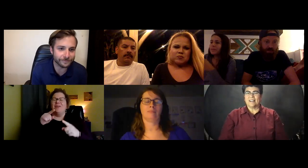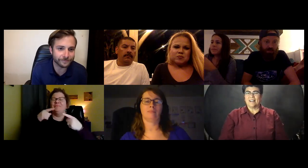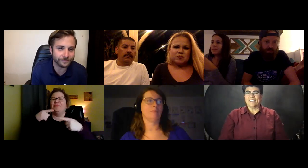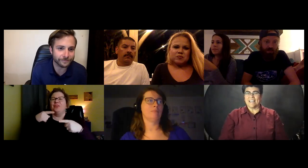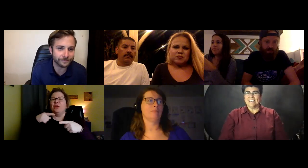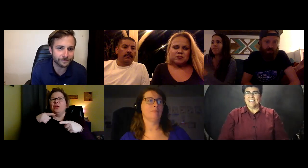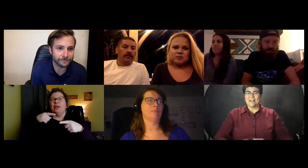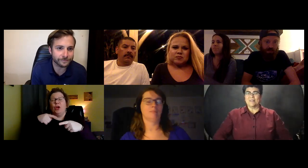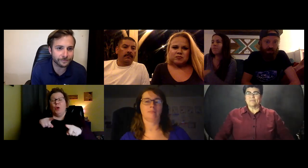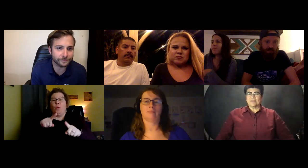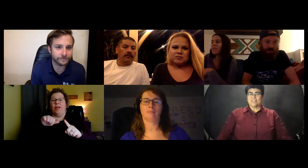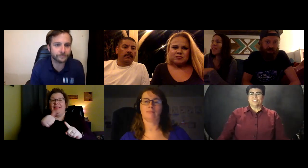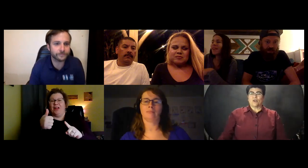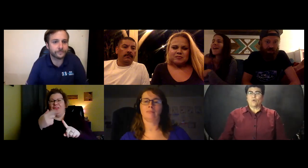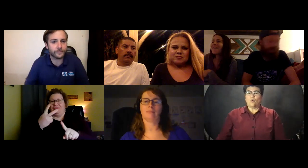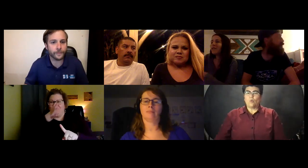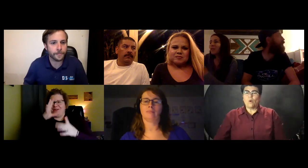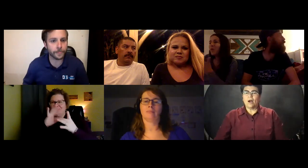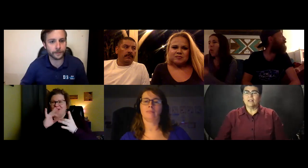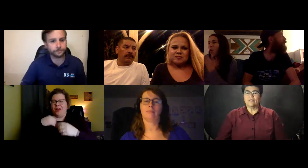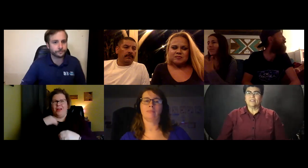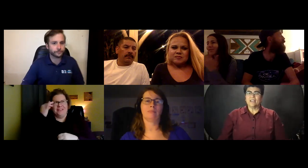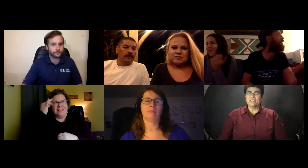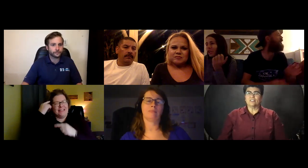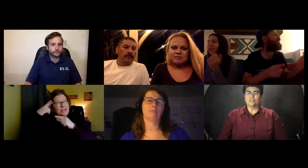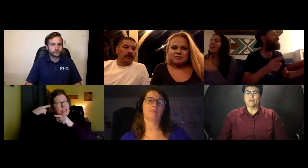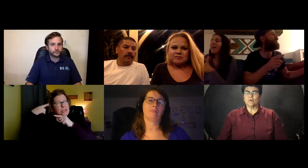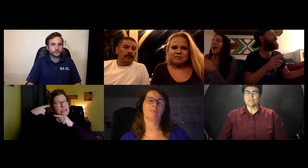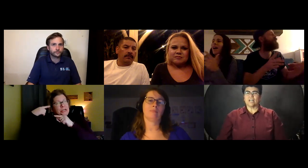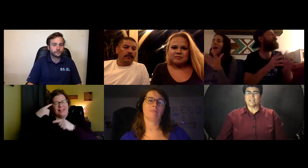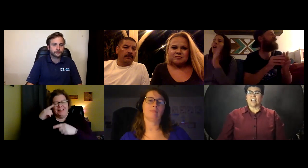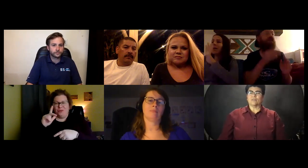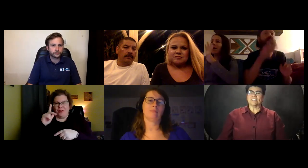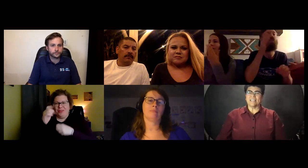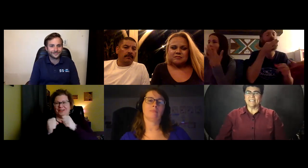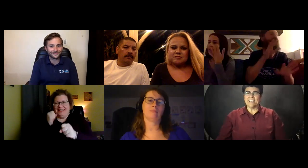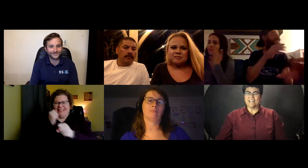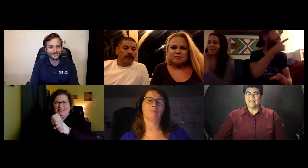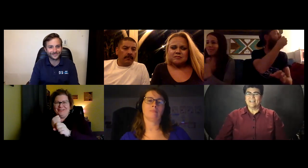hi again um so while the other two people were talking i was